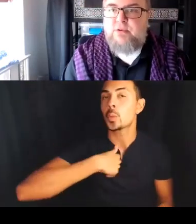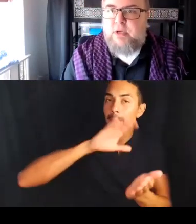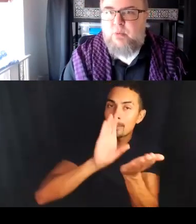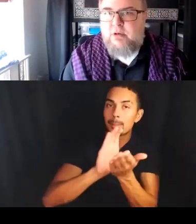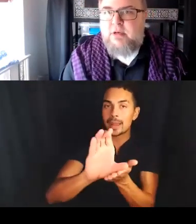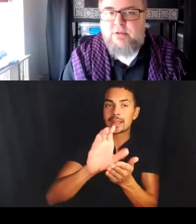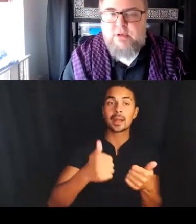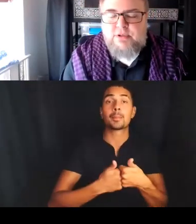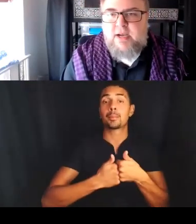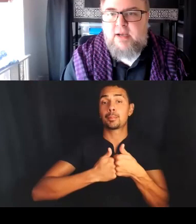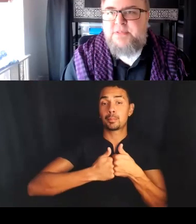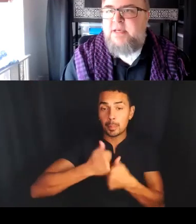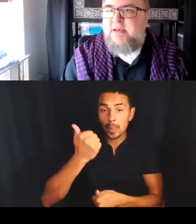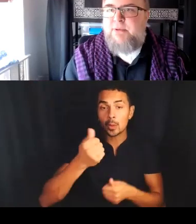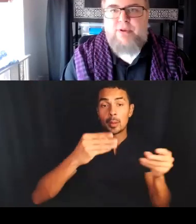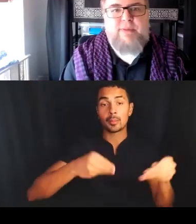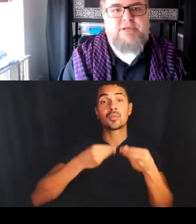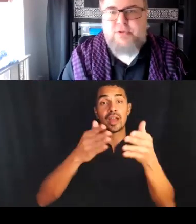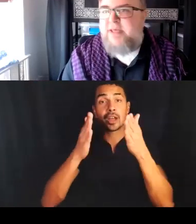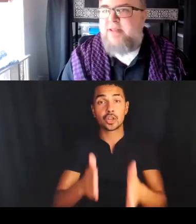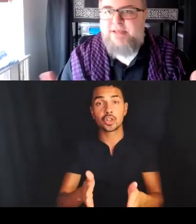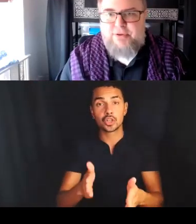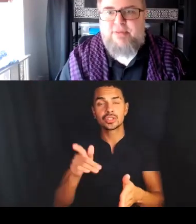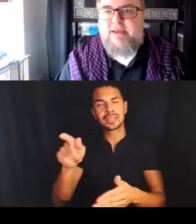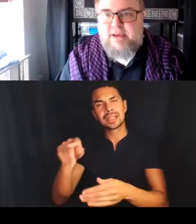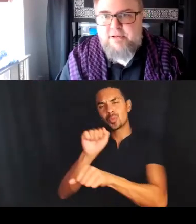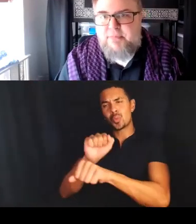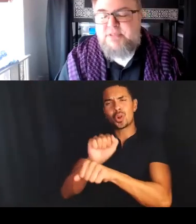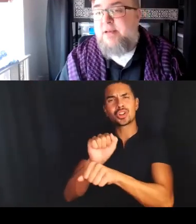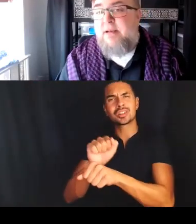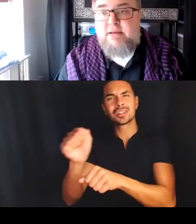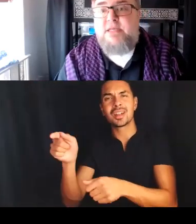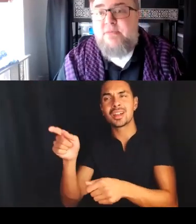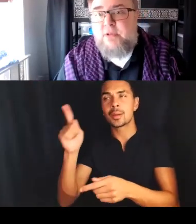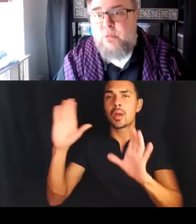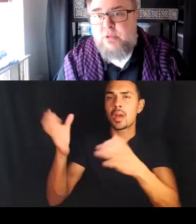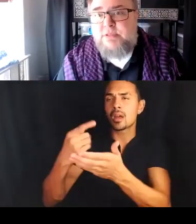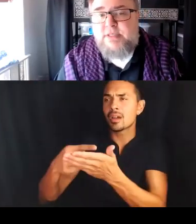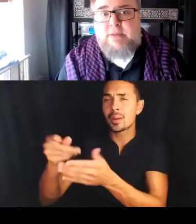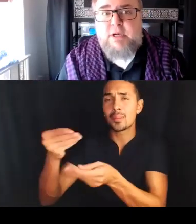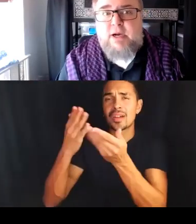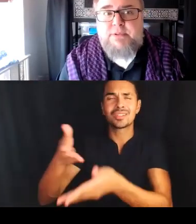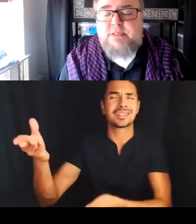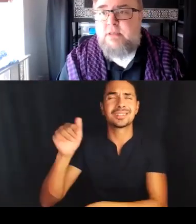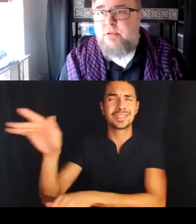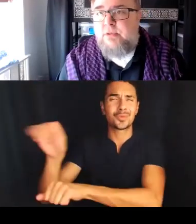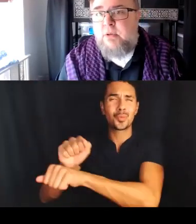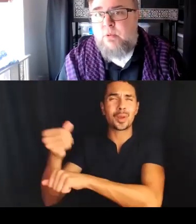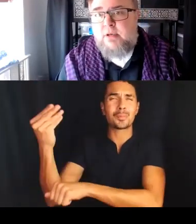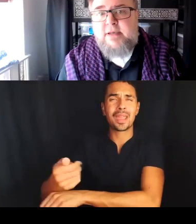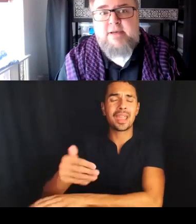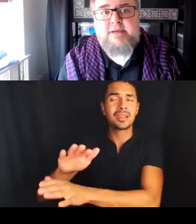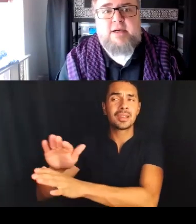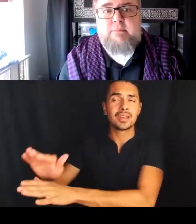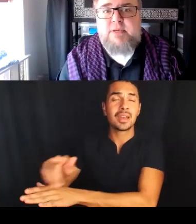through their work and through their jobs, but we made sure that, you know, they got compensated in case if they weren't compensated through their work